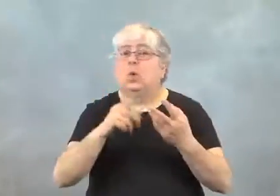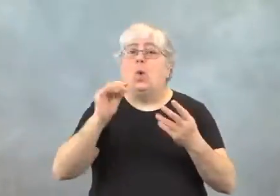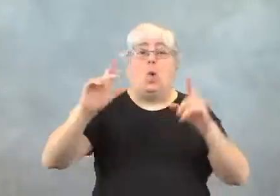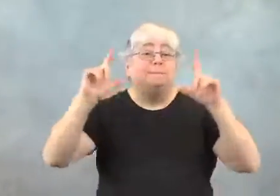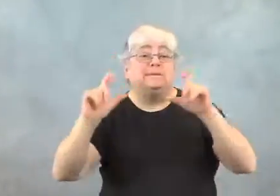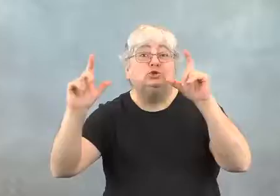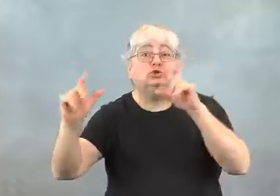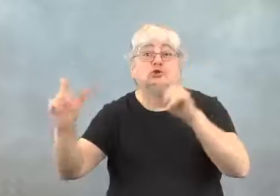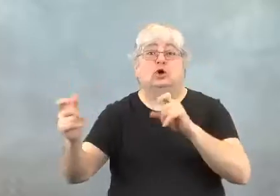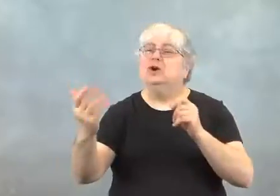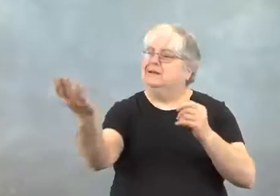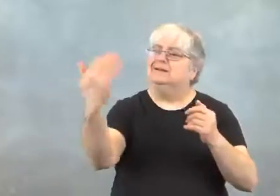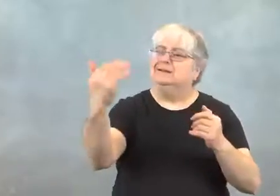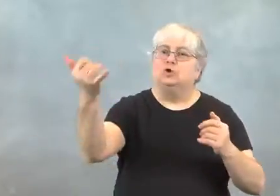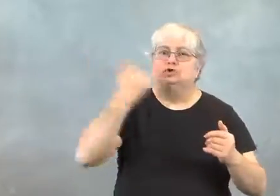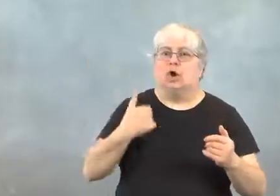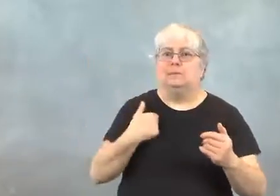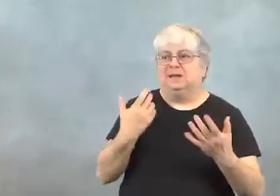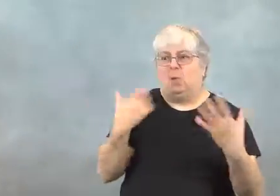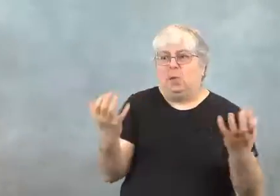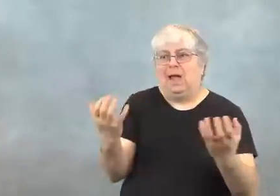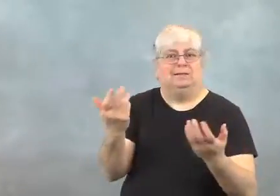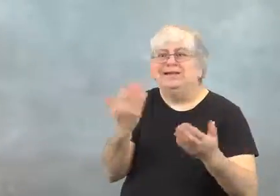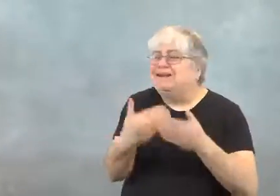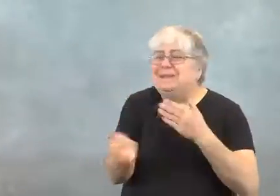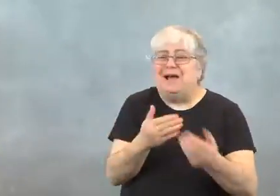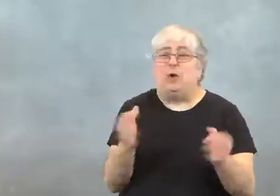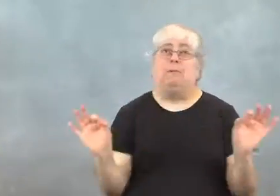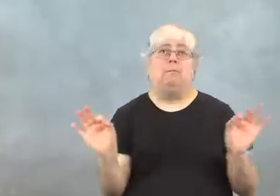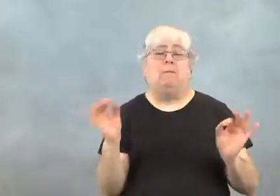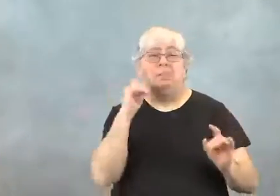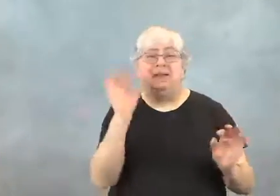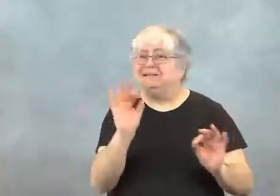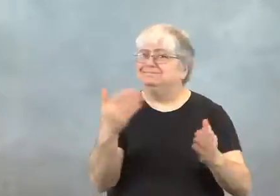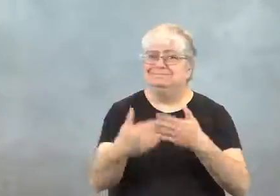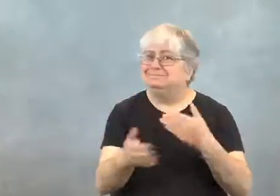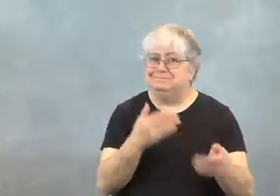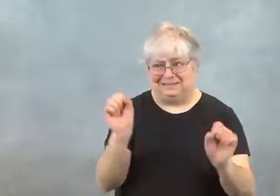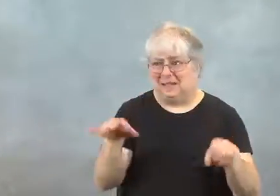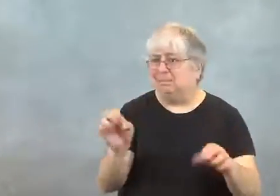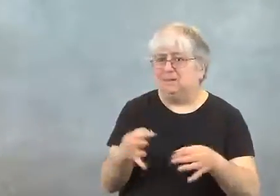or pictures no matter now small. It could be important.